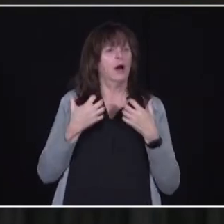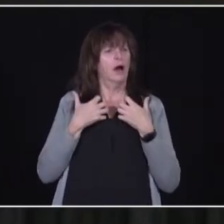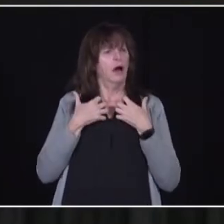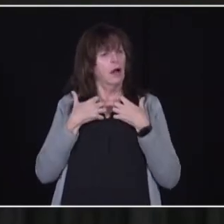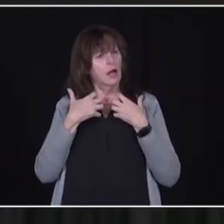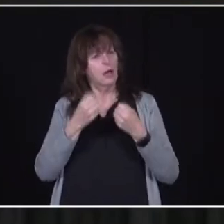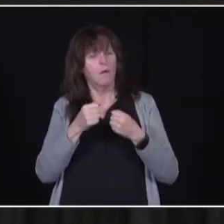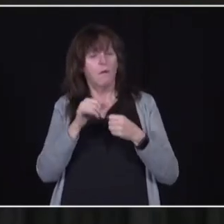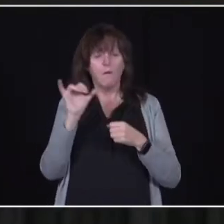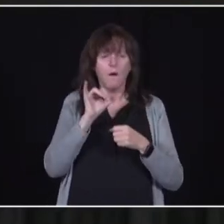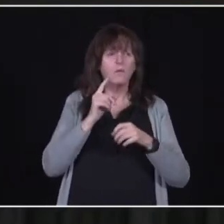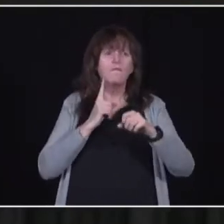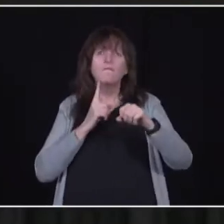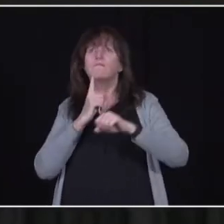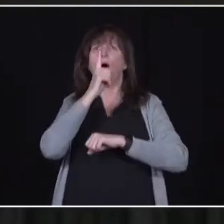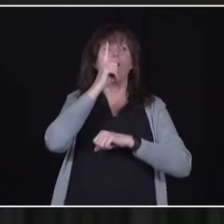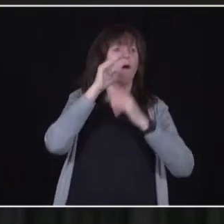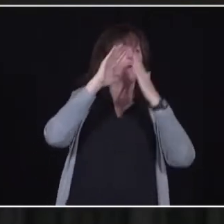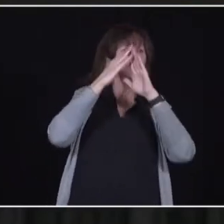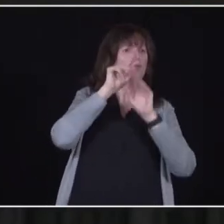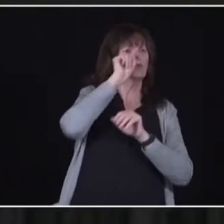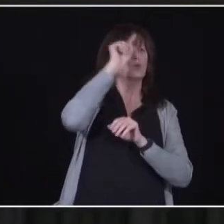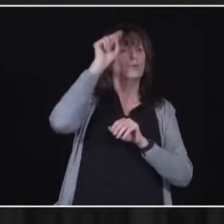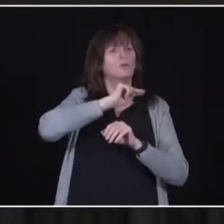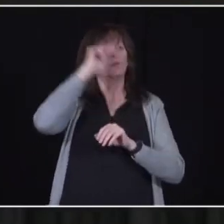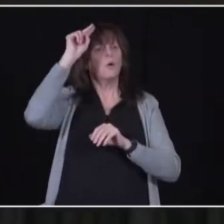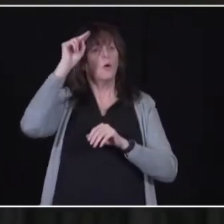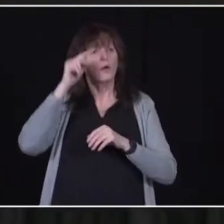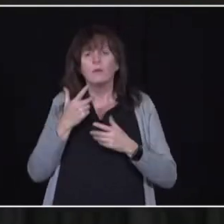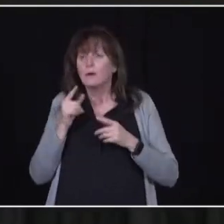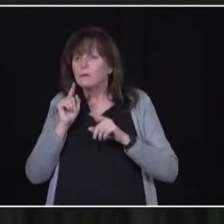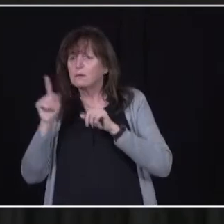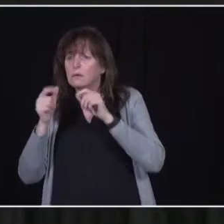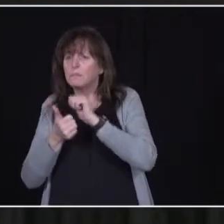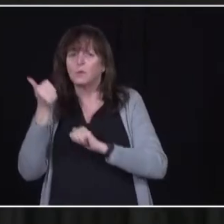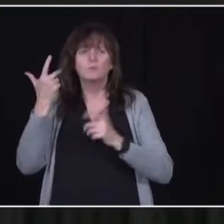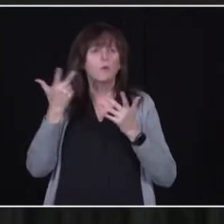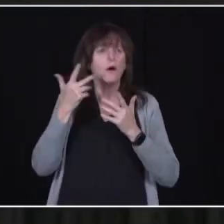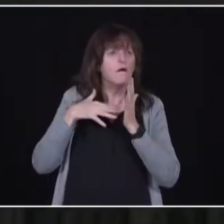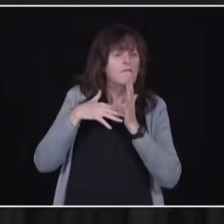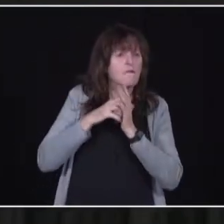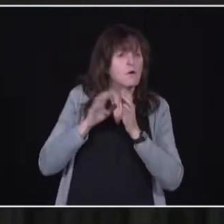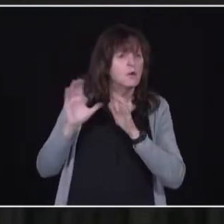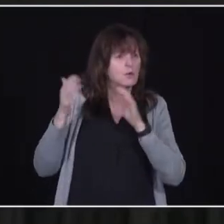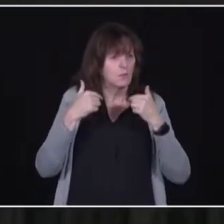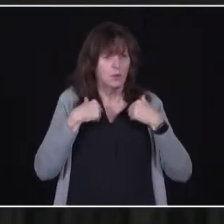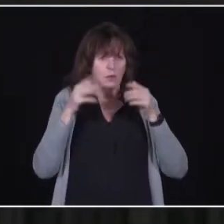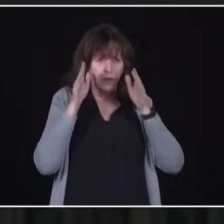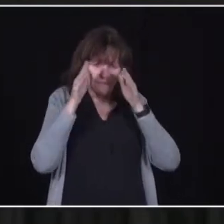These are the most vulnerable groups. These are who we are focused on in phase 1 of our plan.